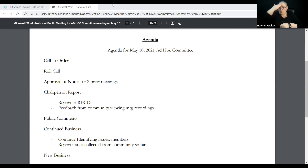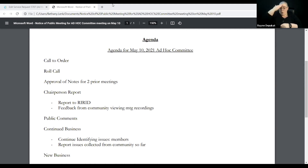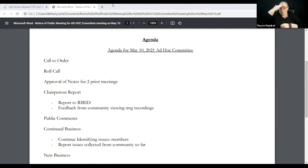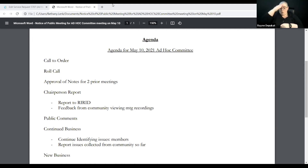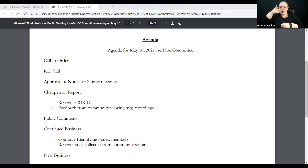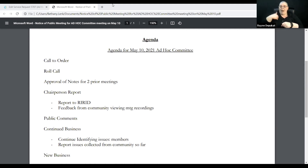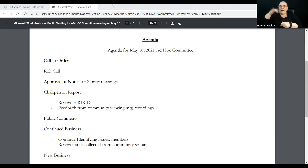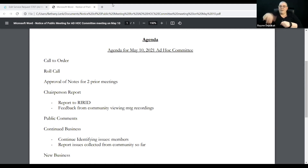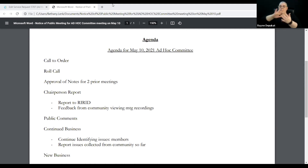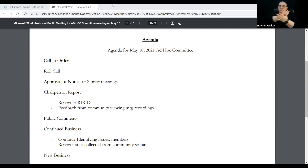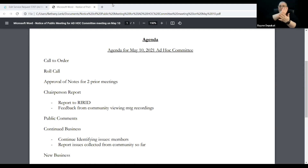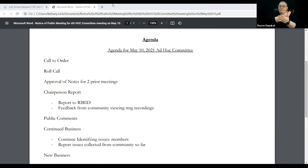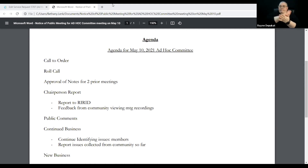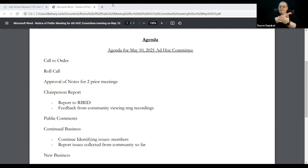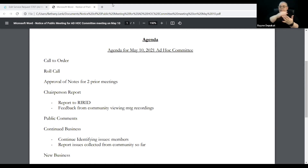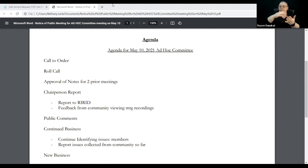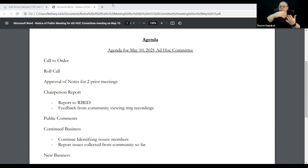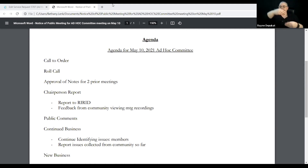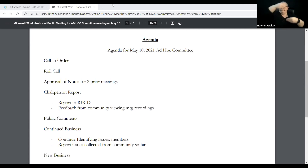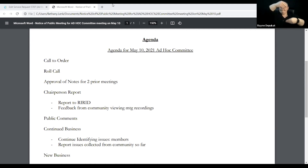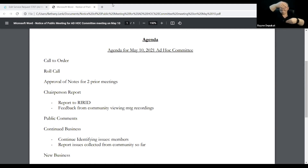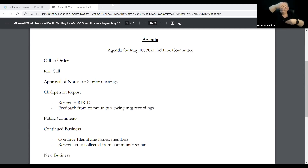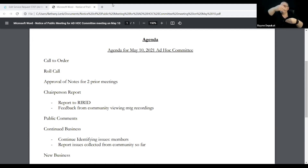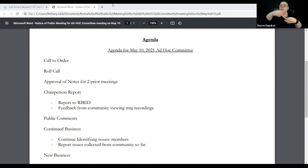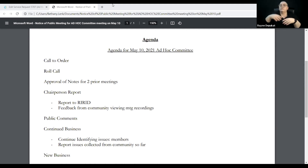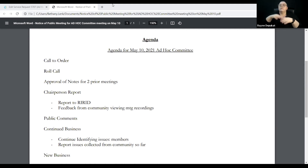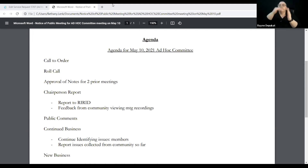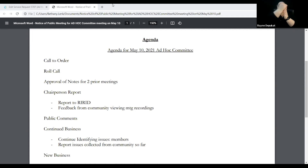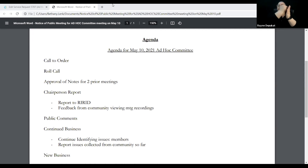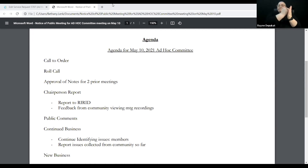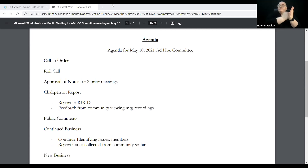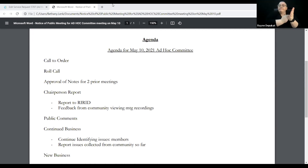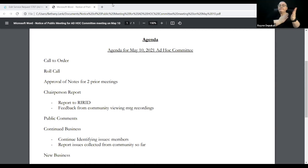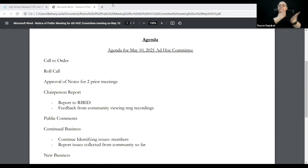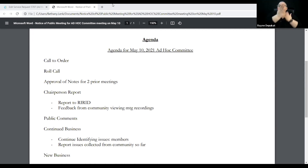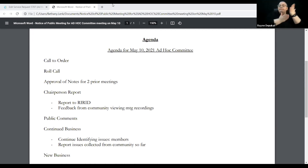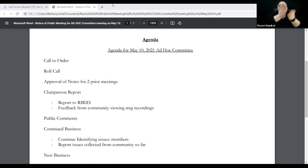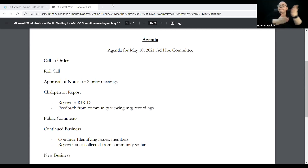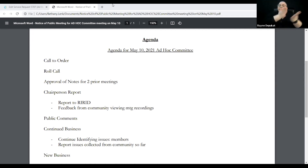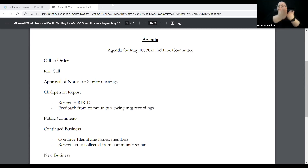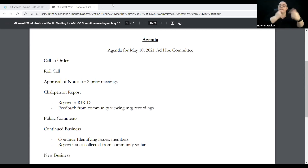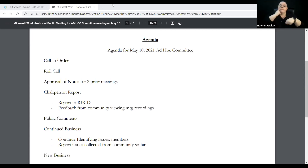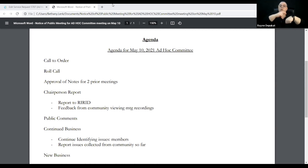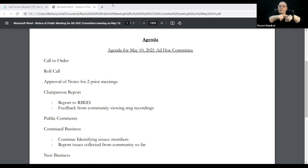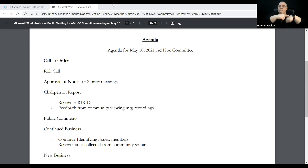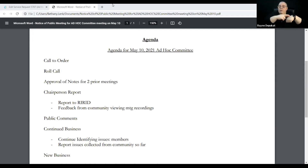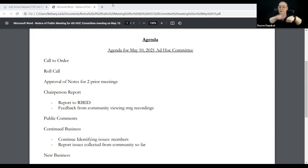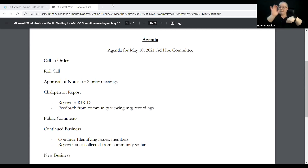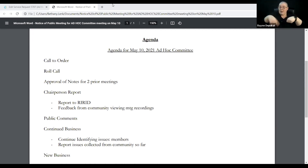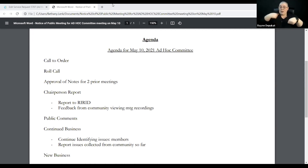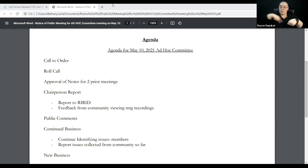Alright already wanted to make sure that we knew